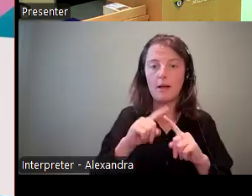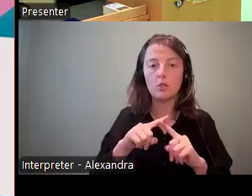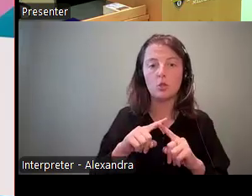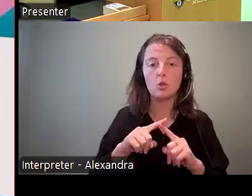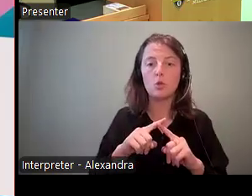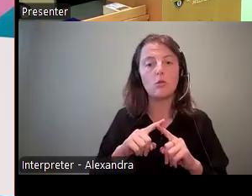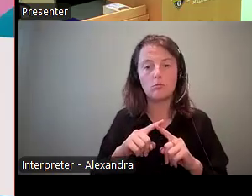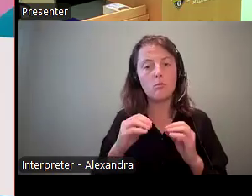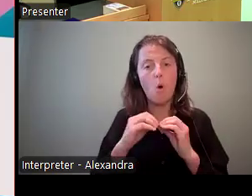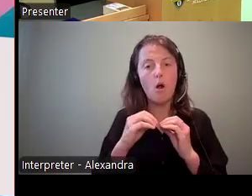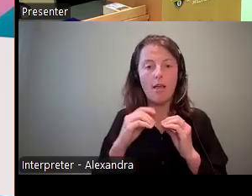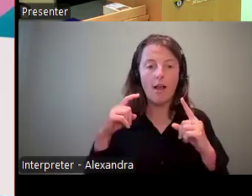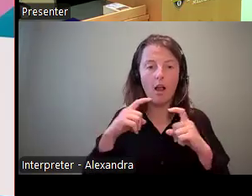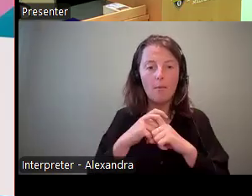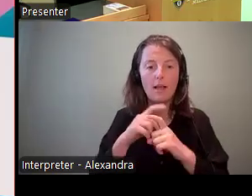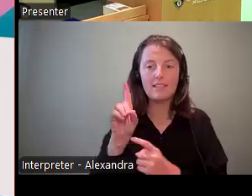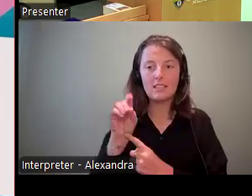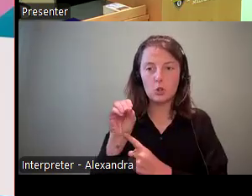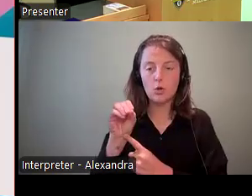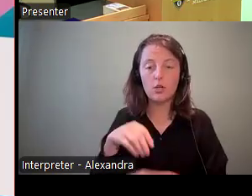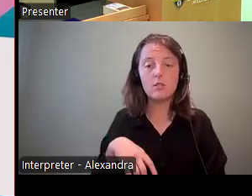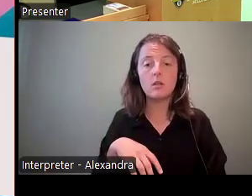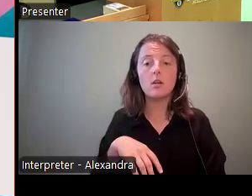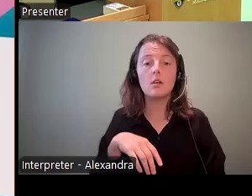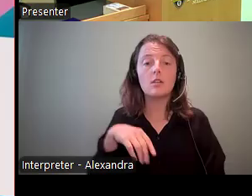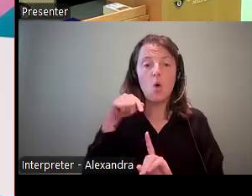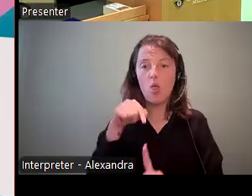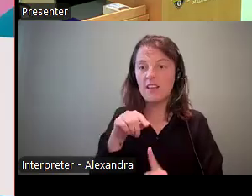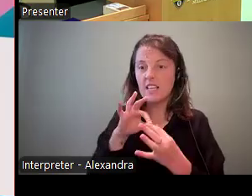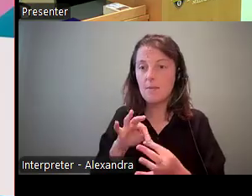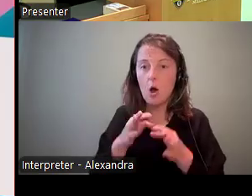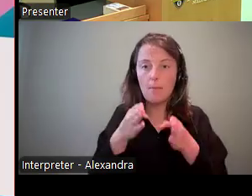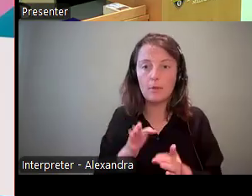this person's background um rather than being about like fundamental Pavlovian conditioning